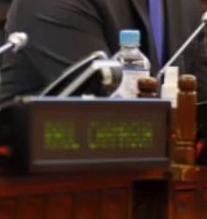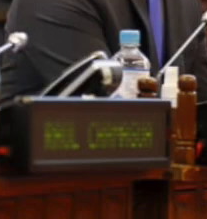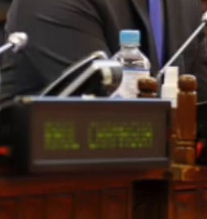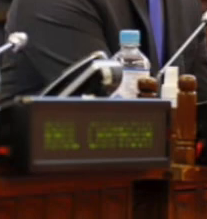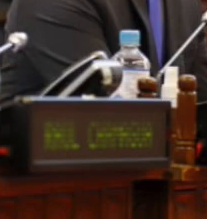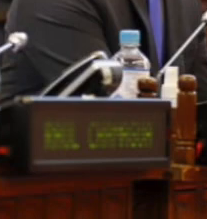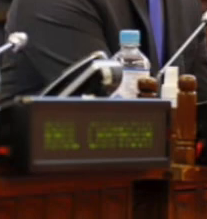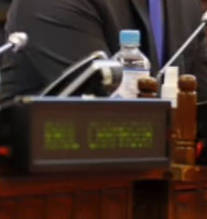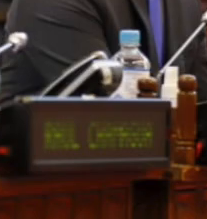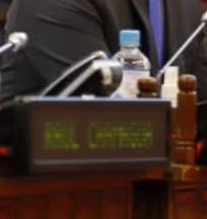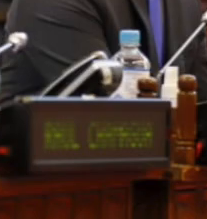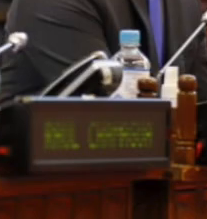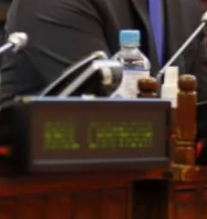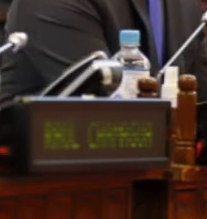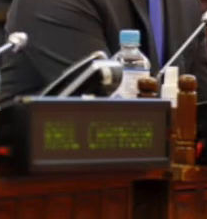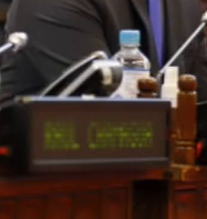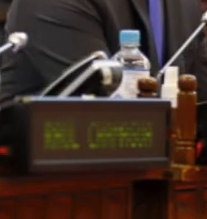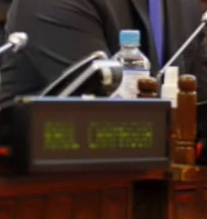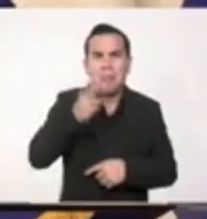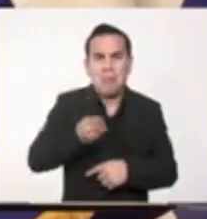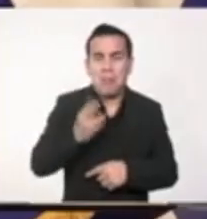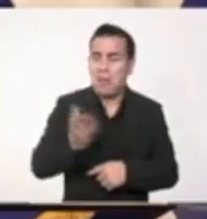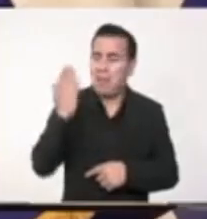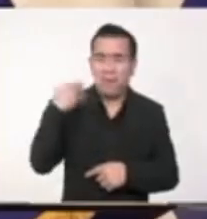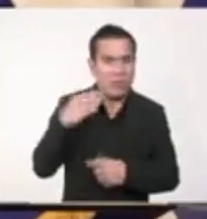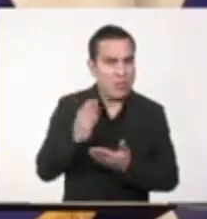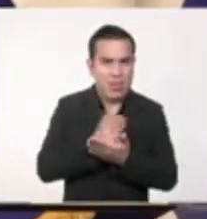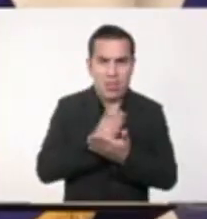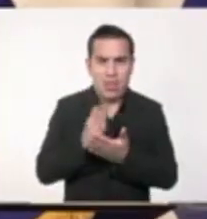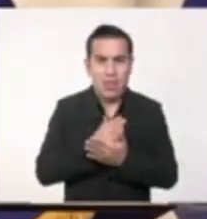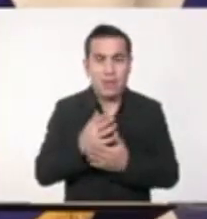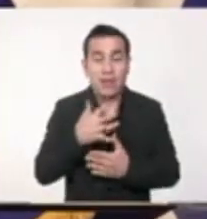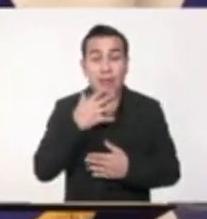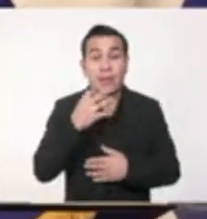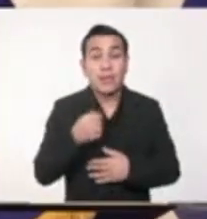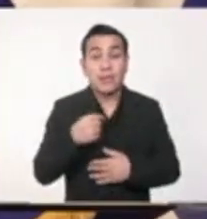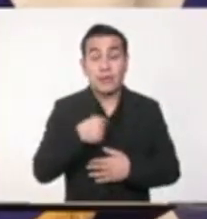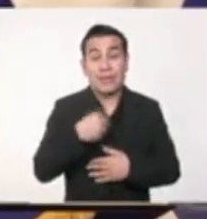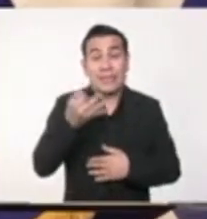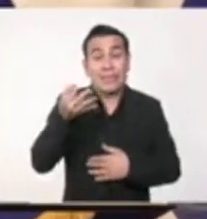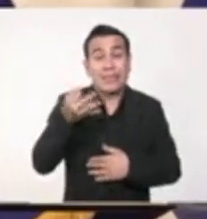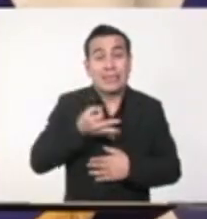change the country, we have not come to do the same as used to do, so what I ask of you is,